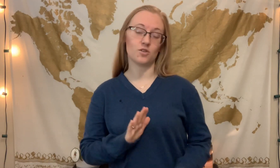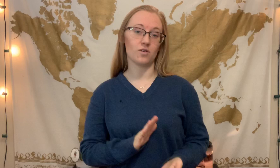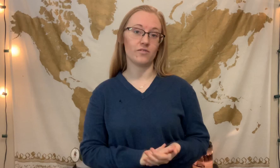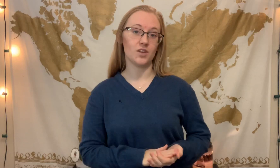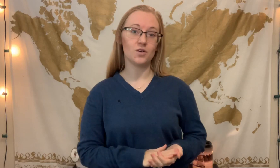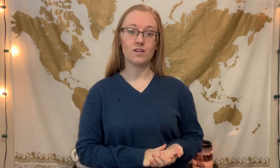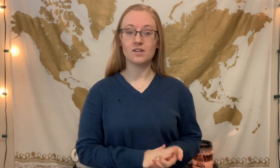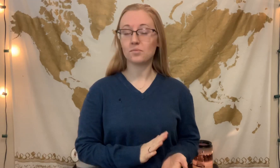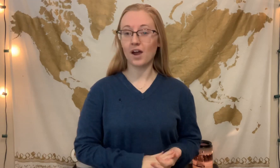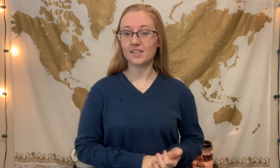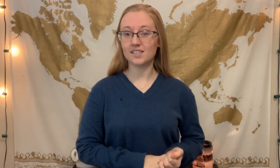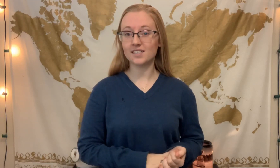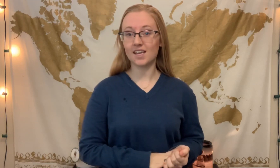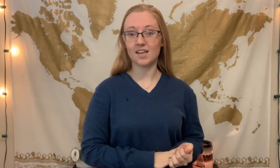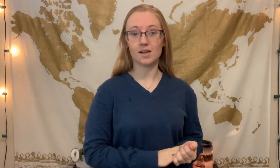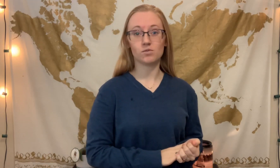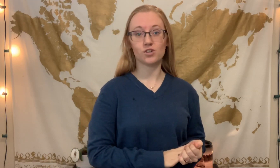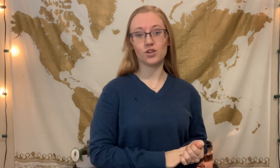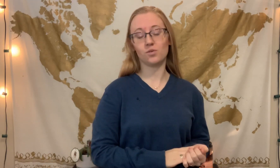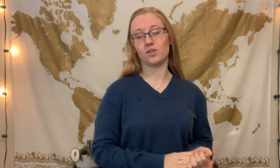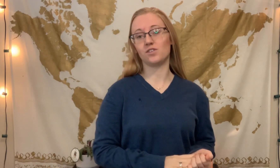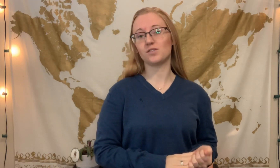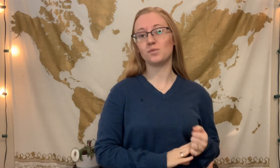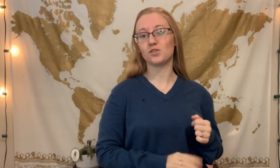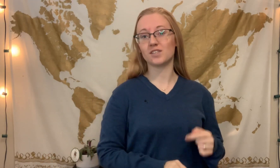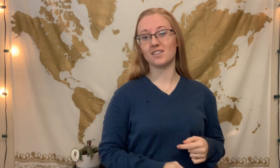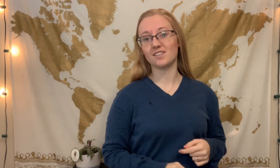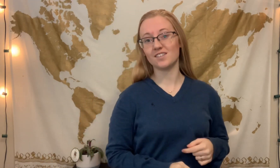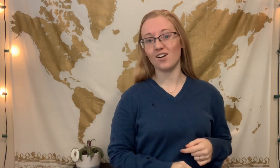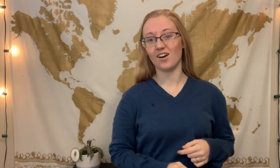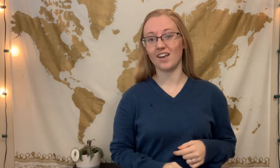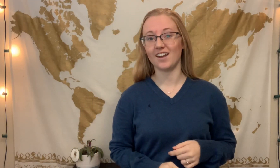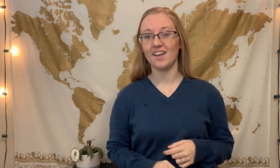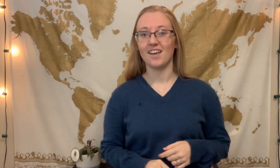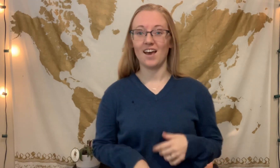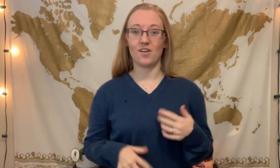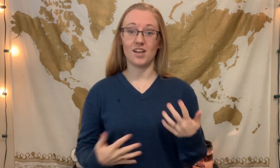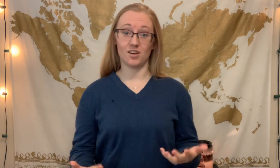to review practice and I'm sure you will learn some new skills on how to handle